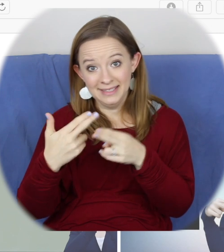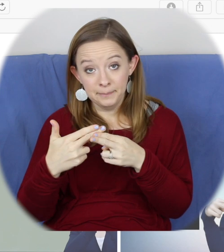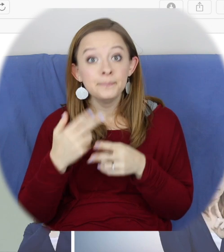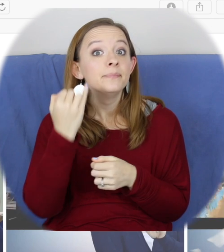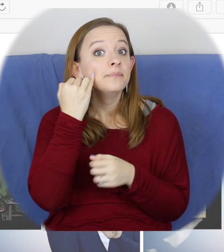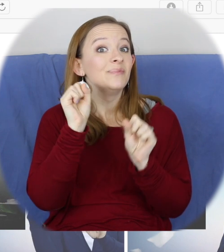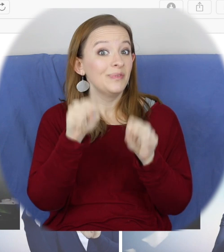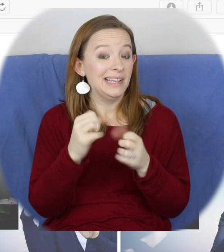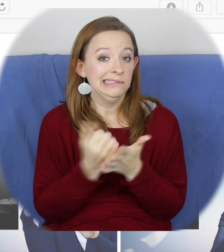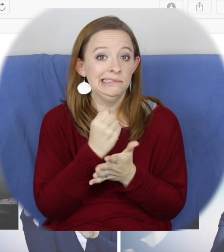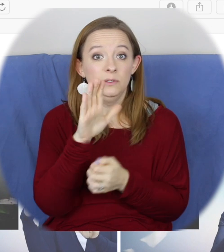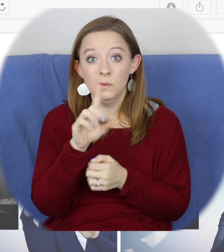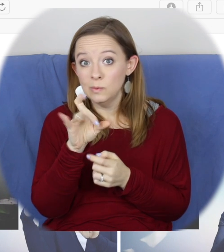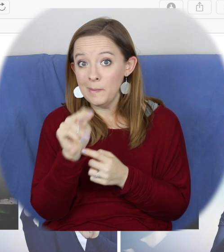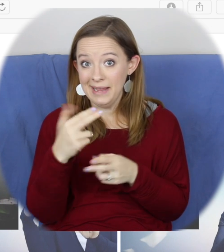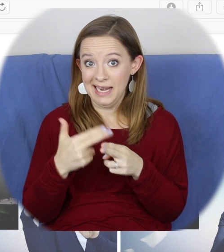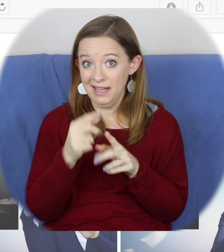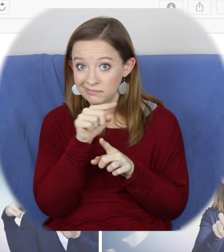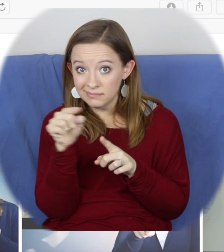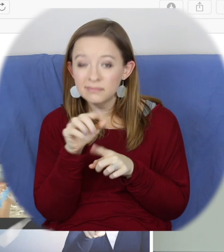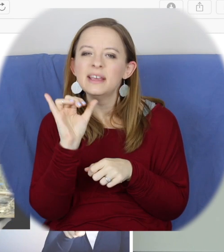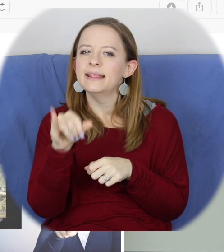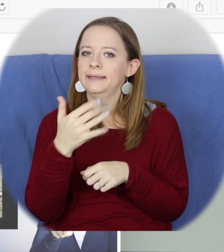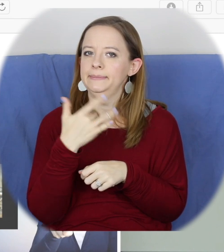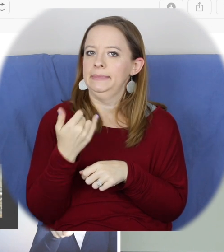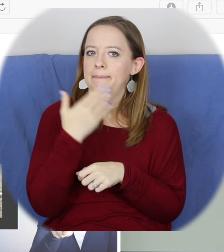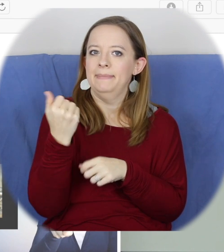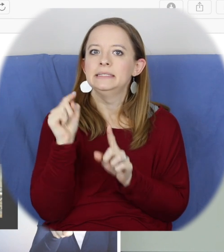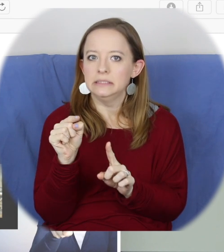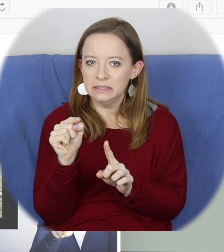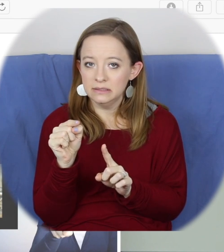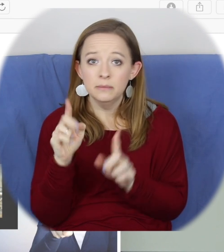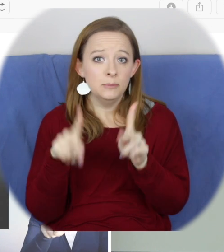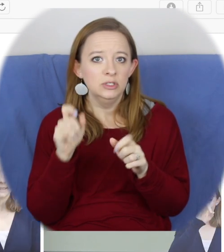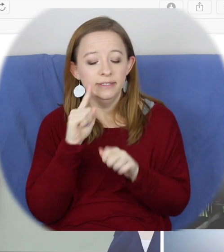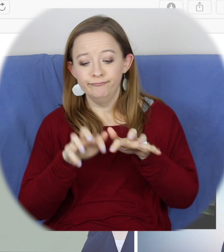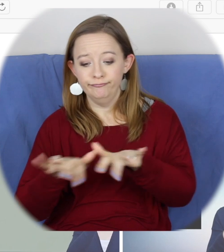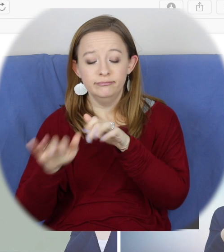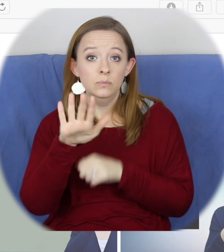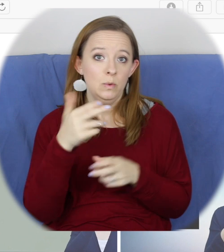If you can get your domain name like this, that's usually the best because then someone can just look you up right by your name.